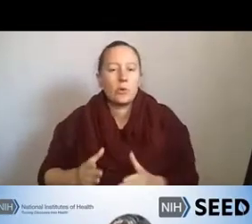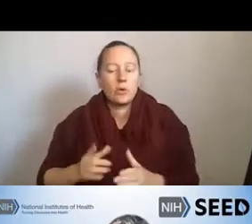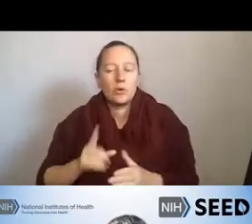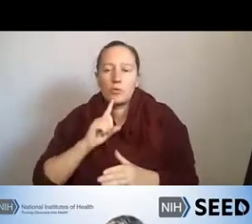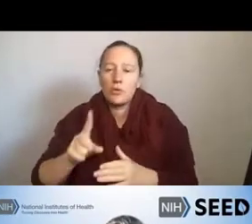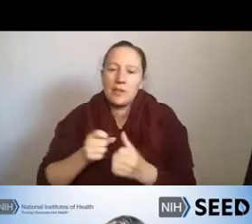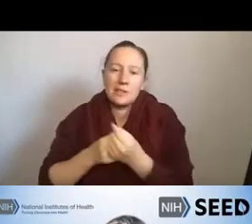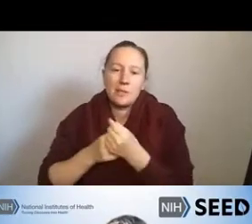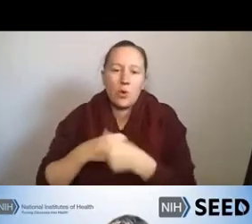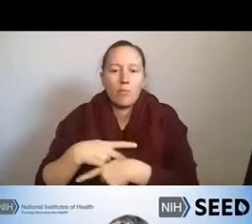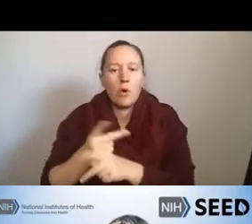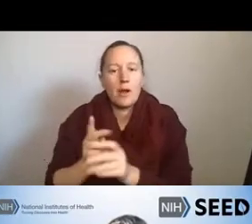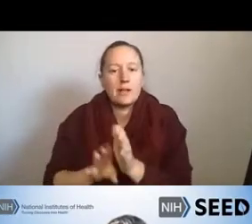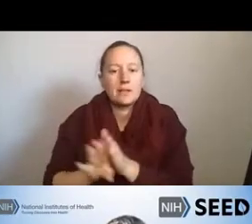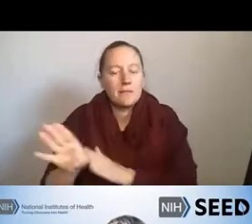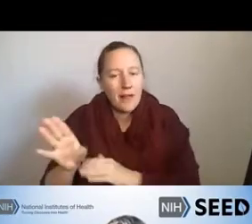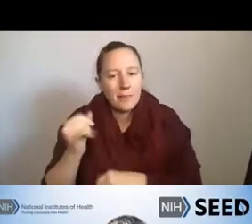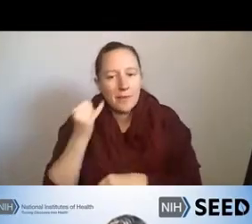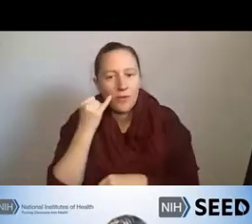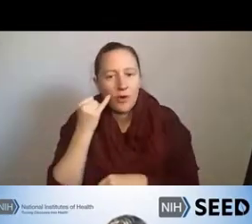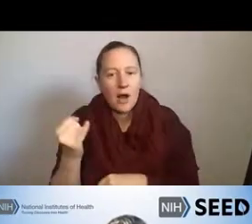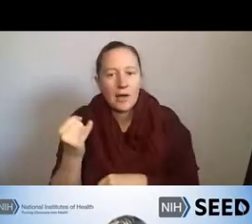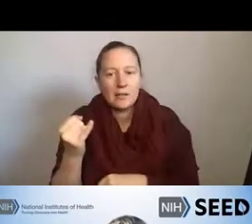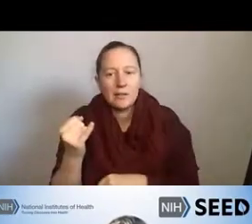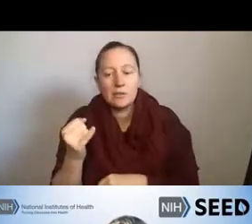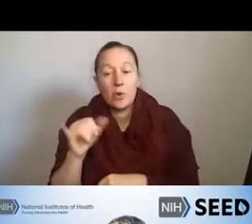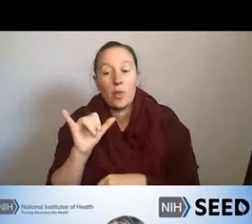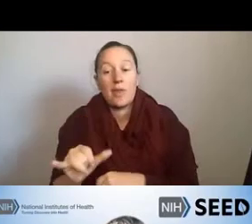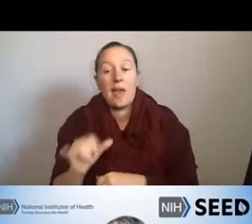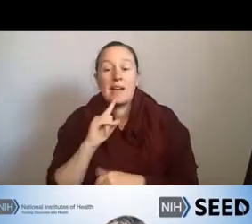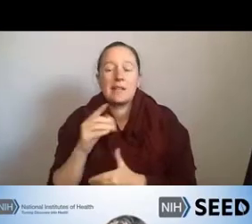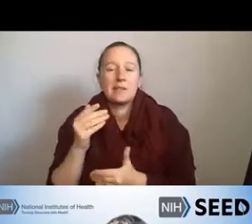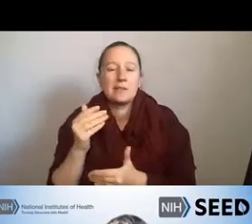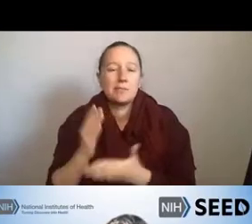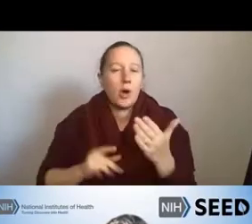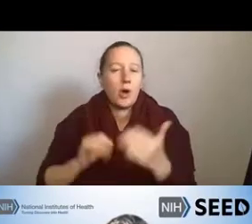so these are states that historically have not received as much NIH funding and support.